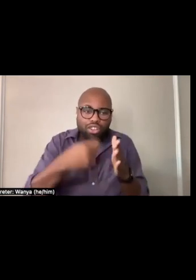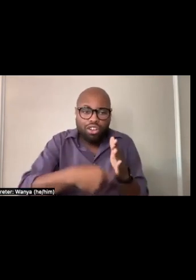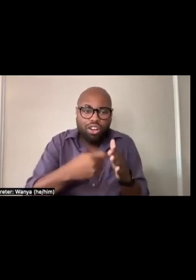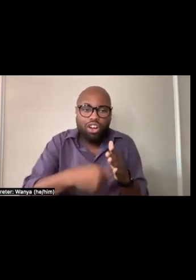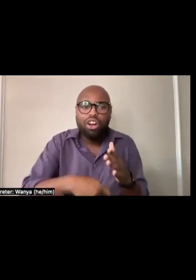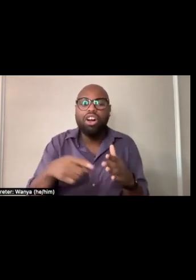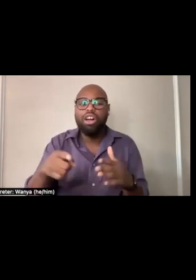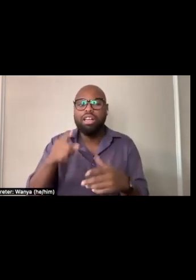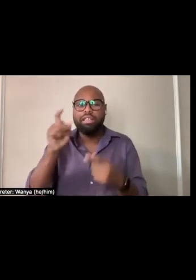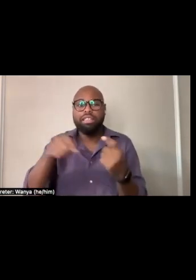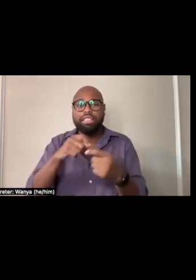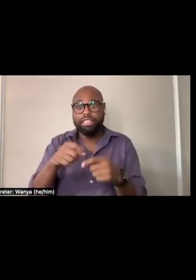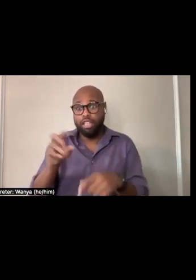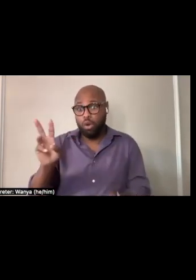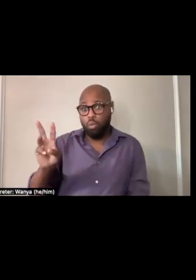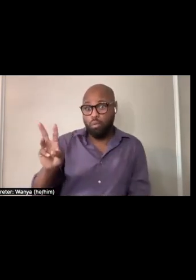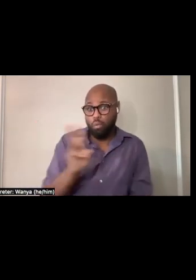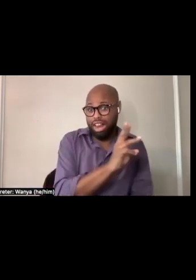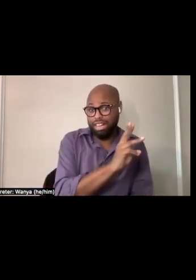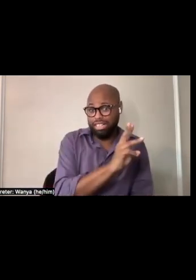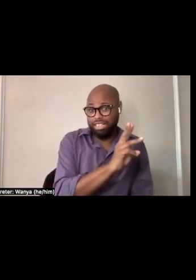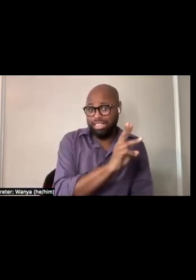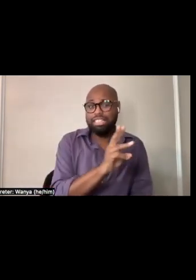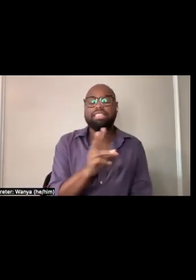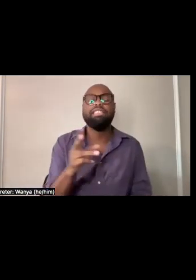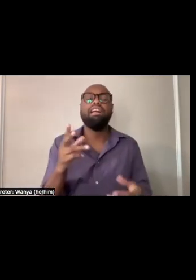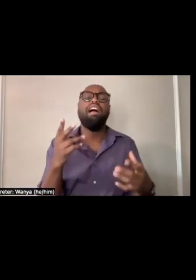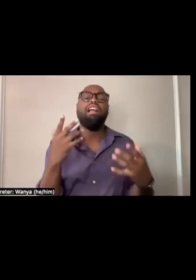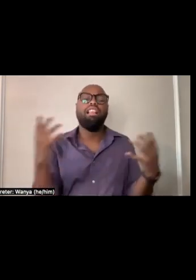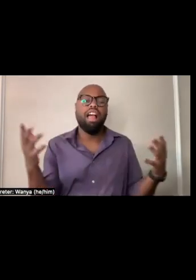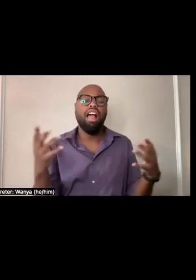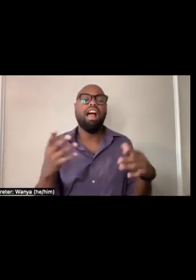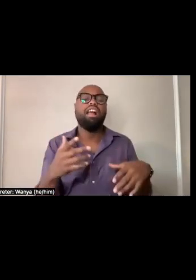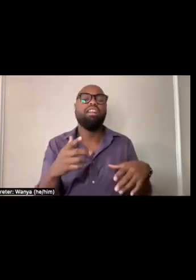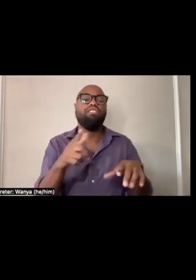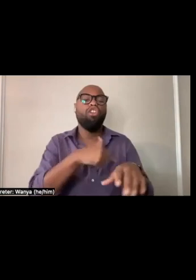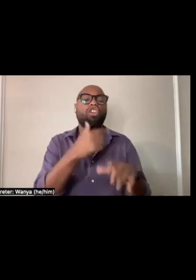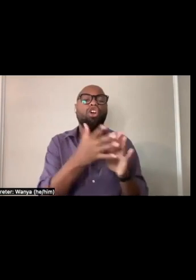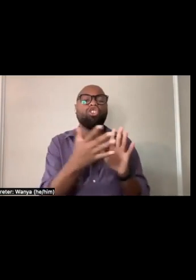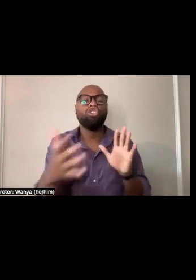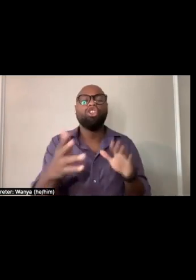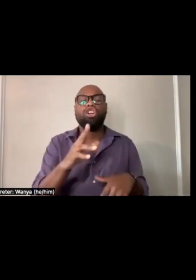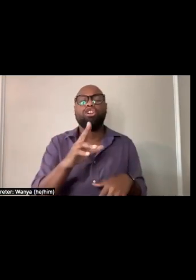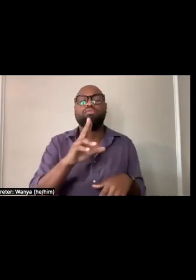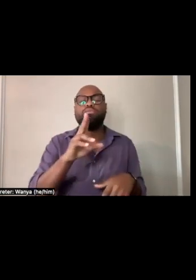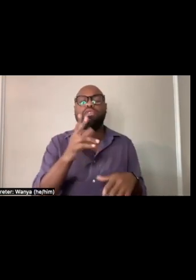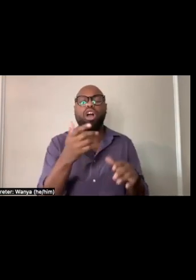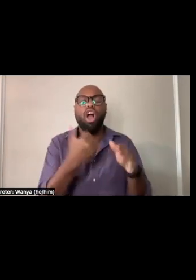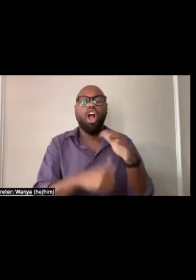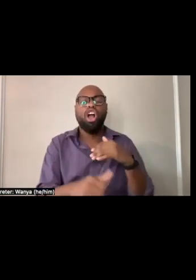on the West Coast, severe long-term under-development. It's also an outgrowth of the impacts of